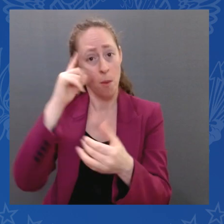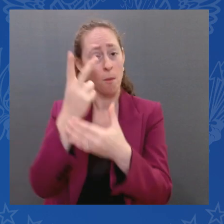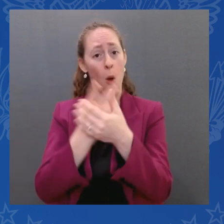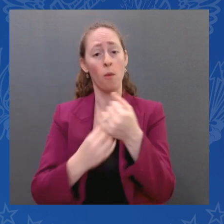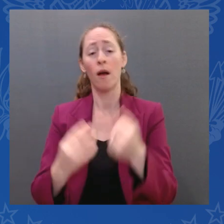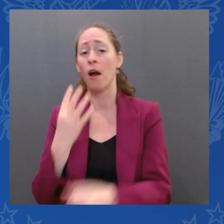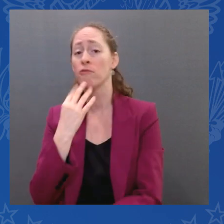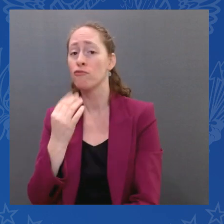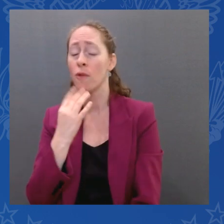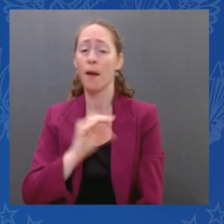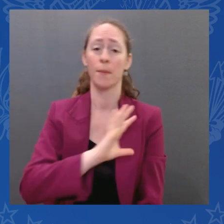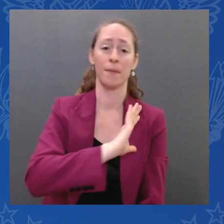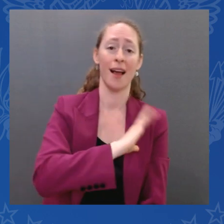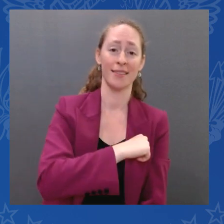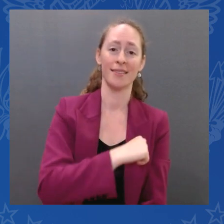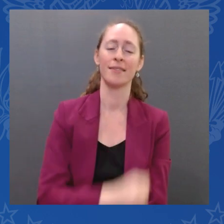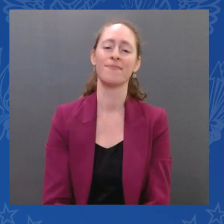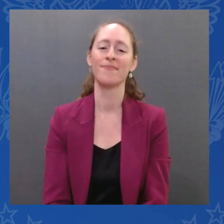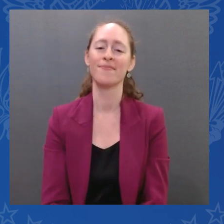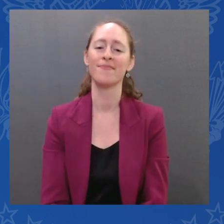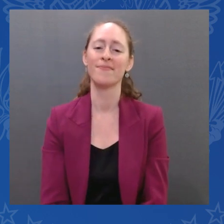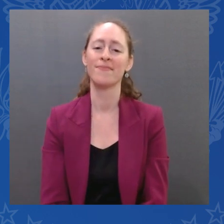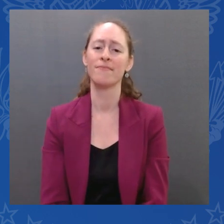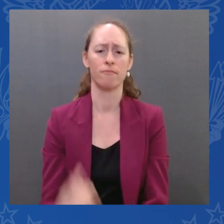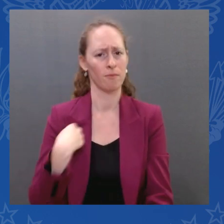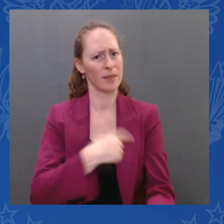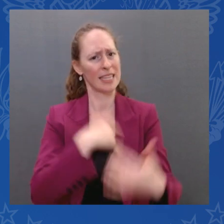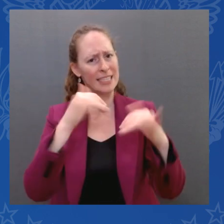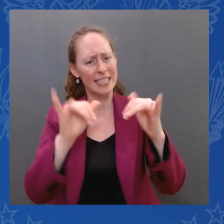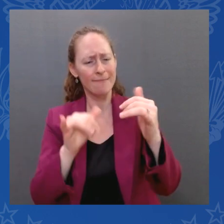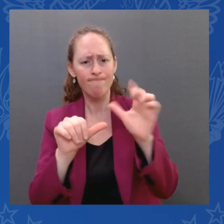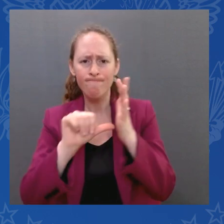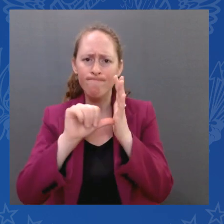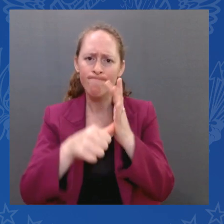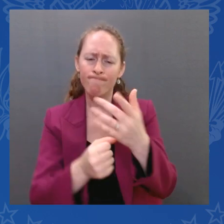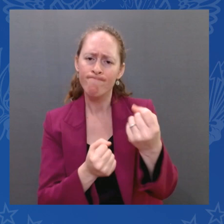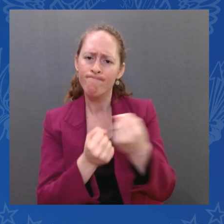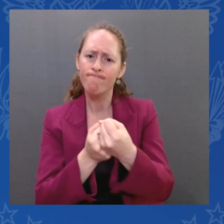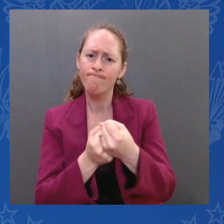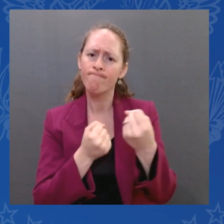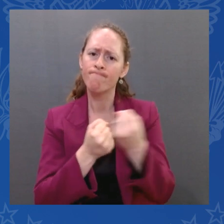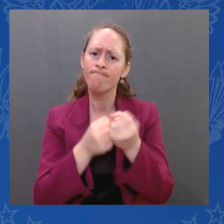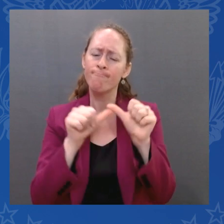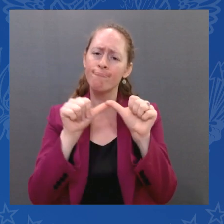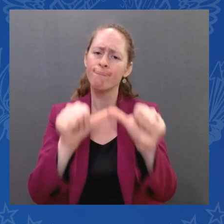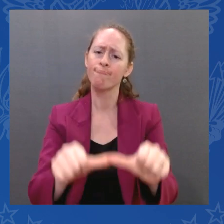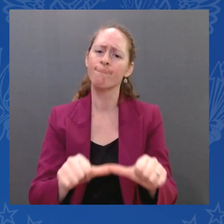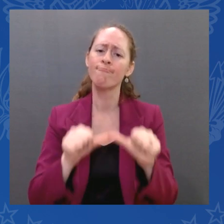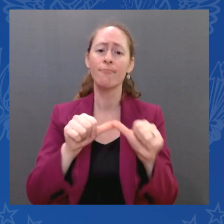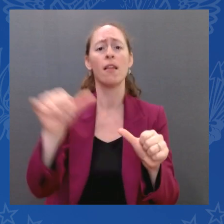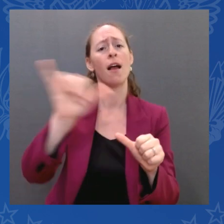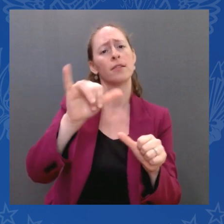that binds our nations together, and commemorate the history that we must never allow to repeat itself.